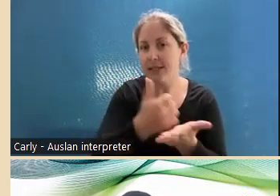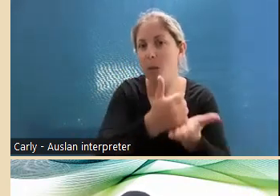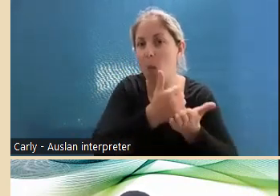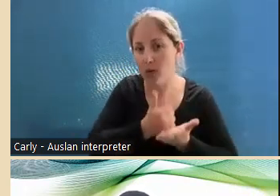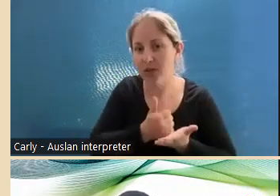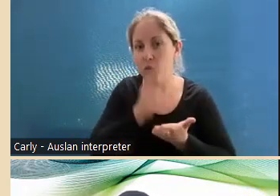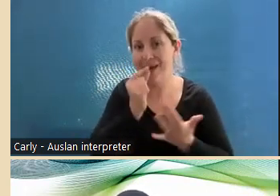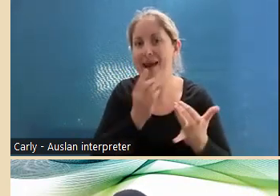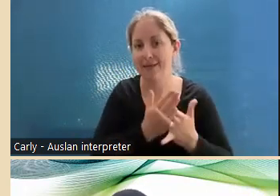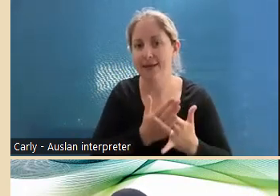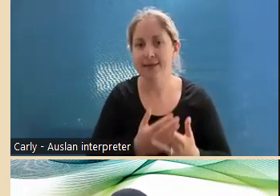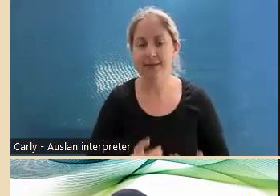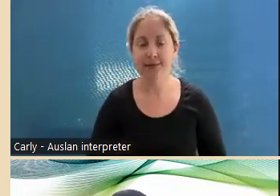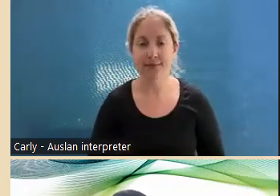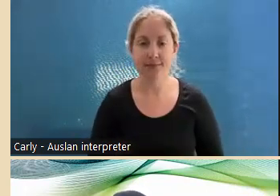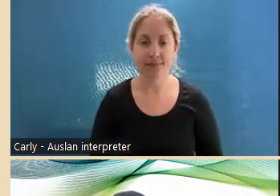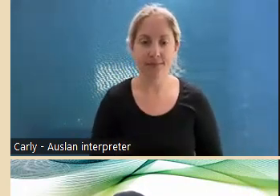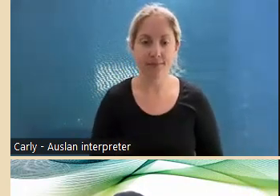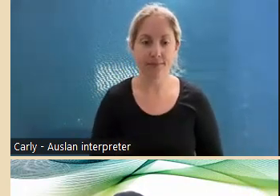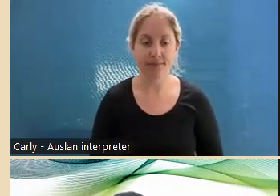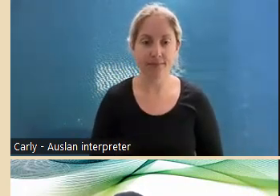Sam: Thank you, Nakul.